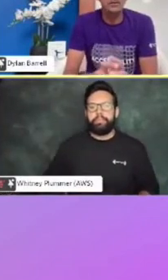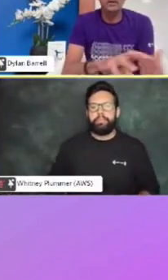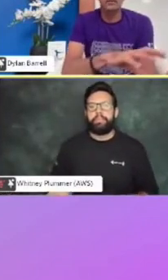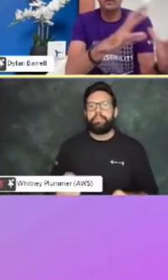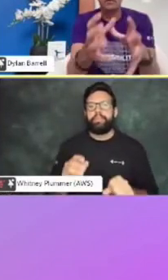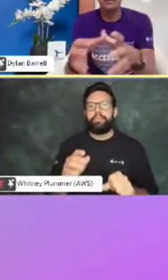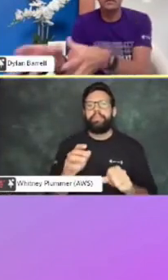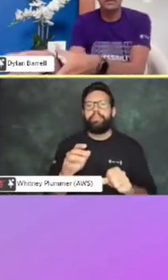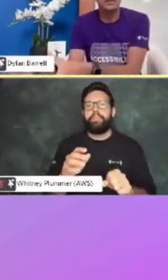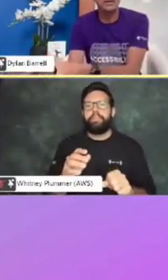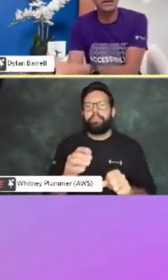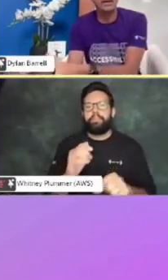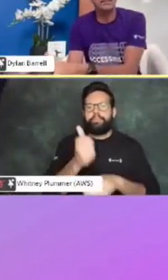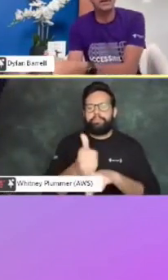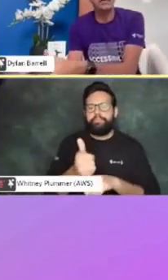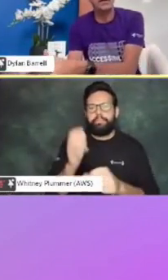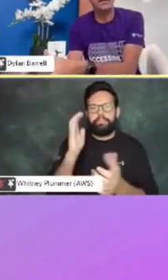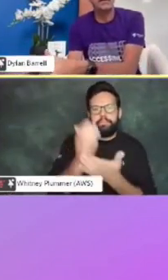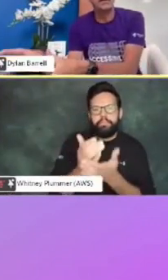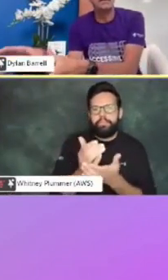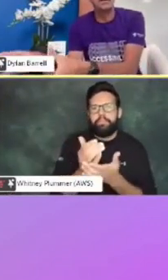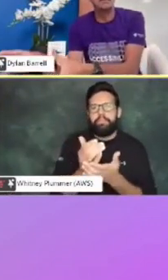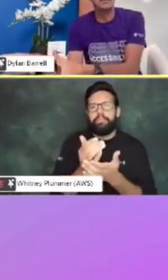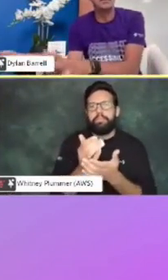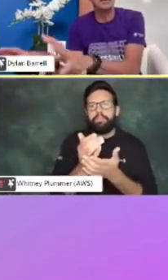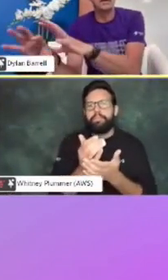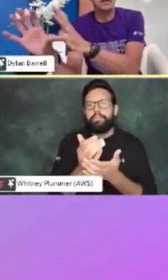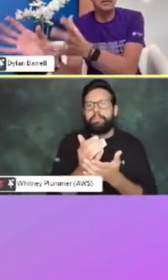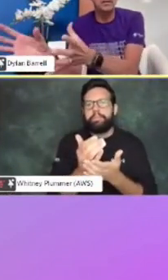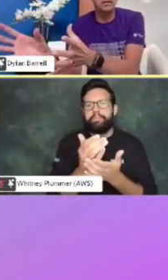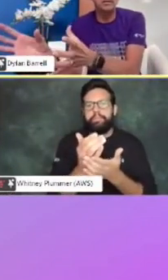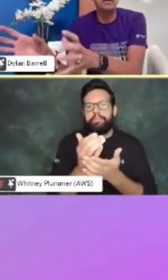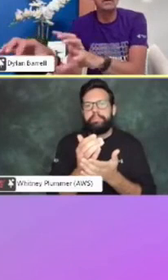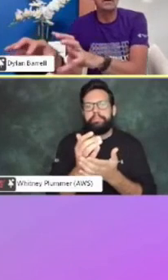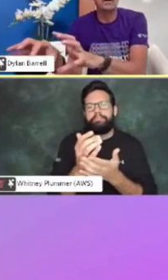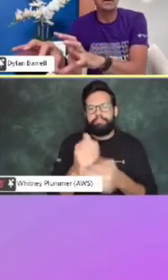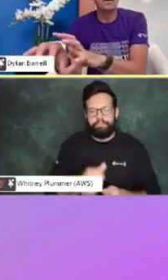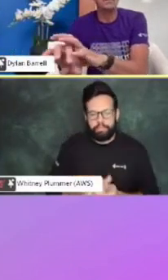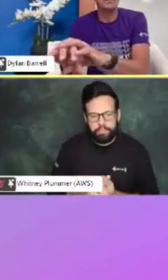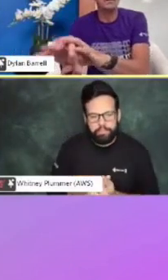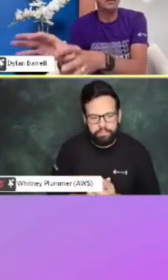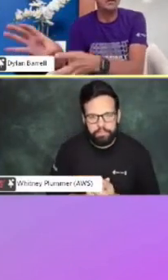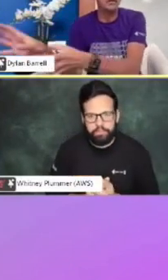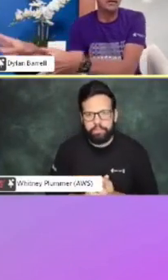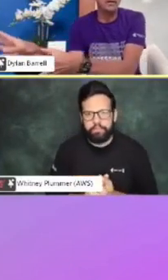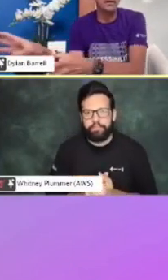We don't want all those images ending up in our training set because they're gonna skew that set